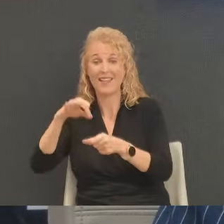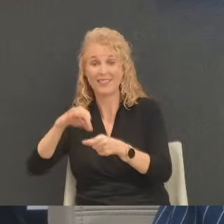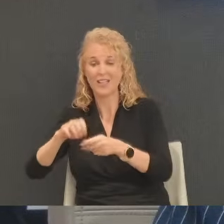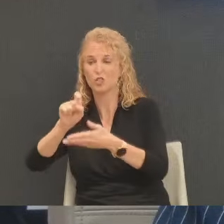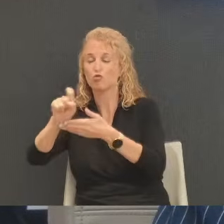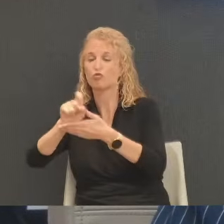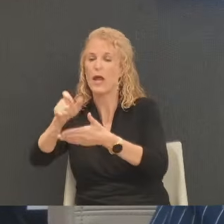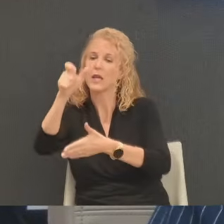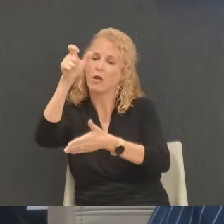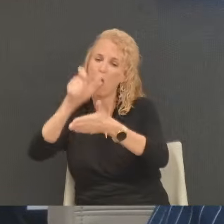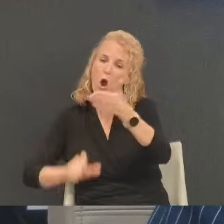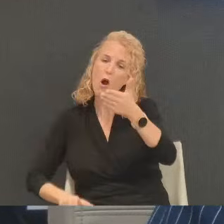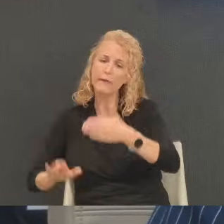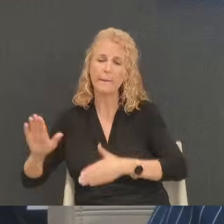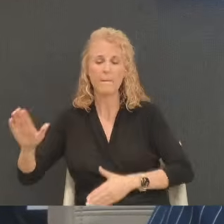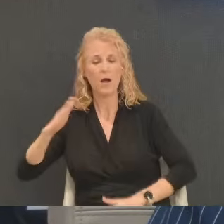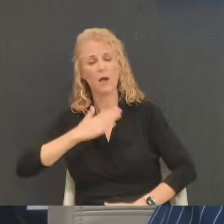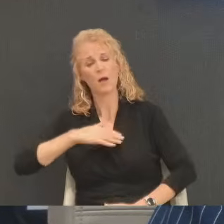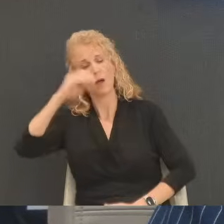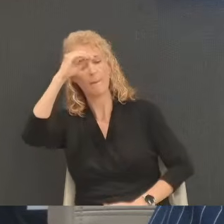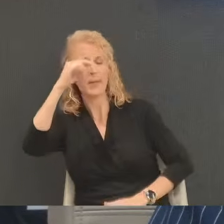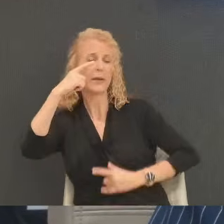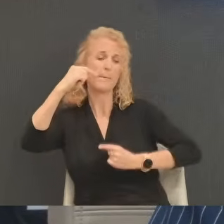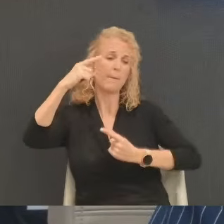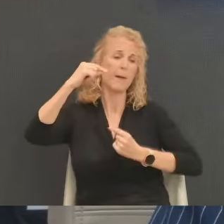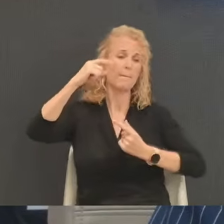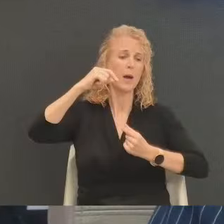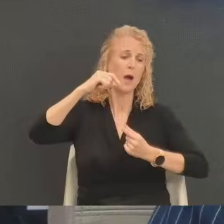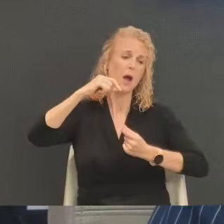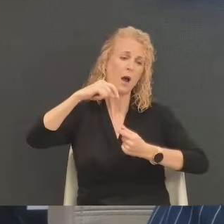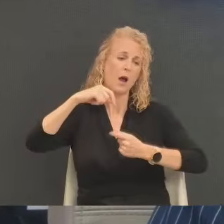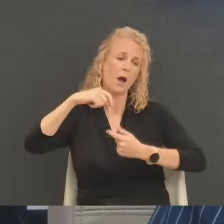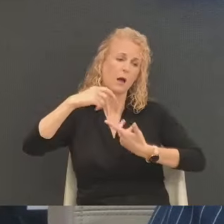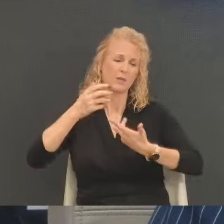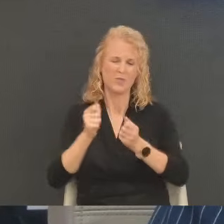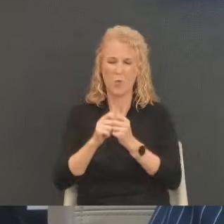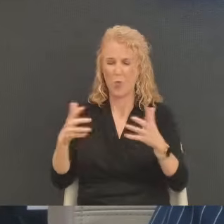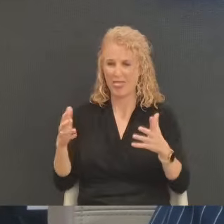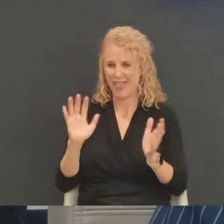talking about what they're going to do for Hamilton County without talking to Hamilton County